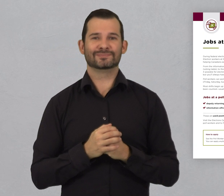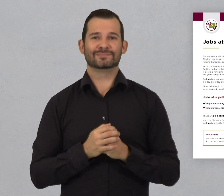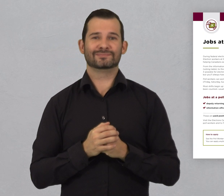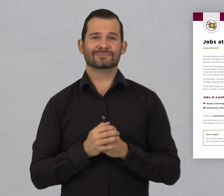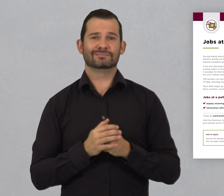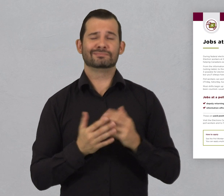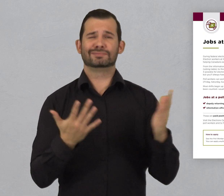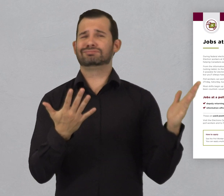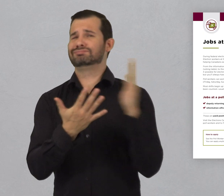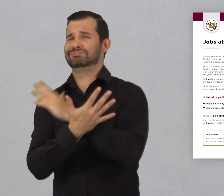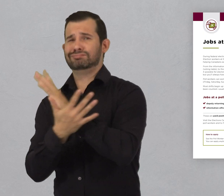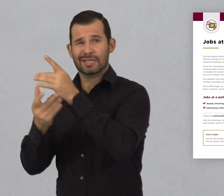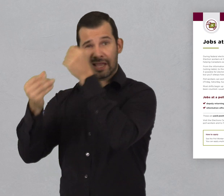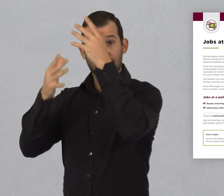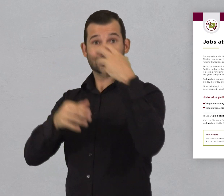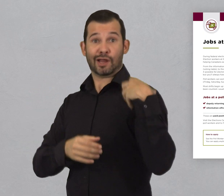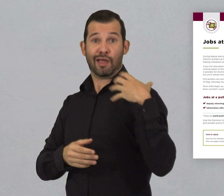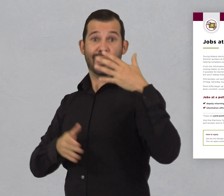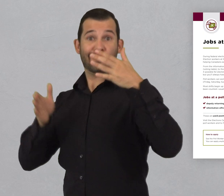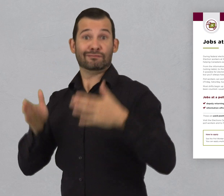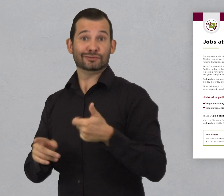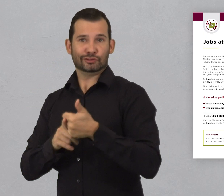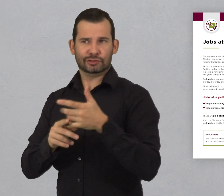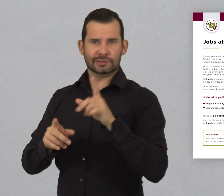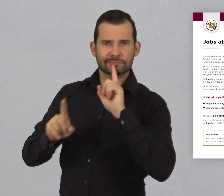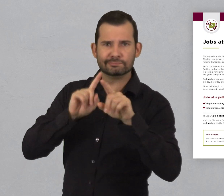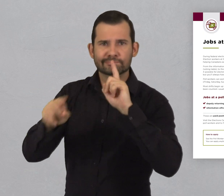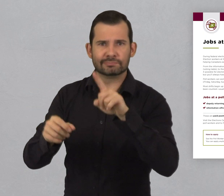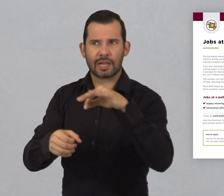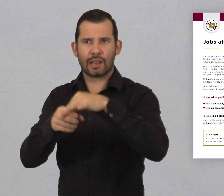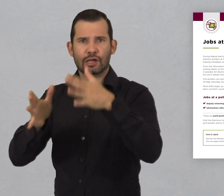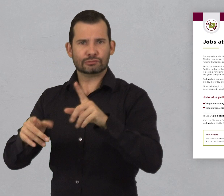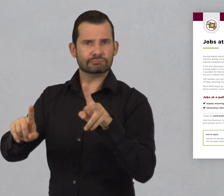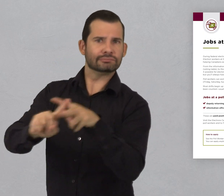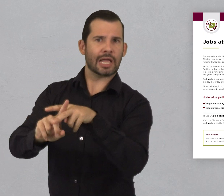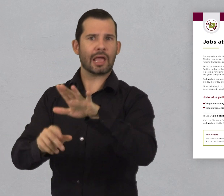From the information officer, who directs electors to their assigned polling station